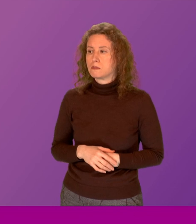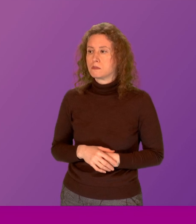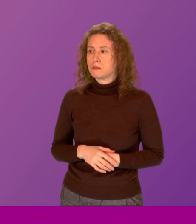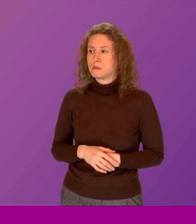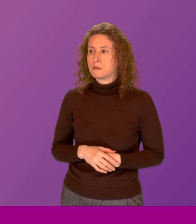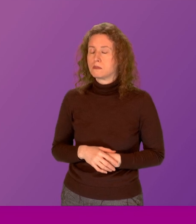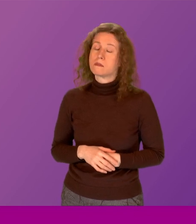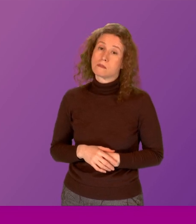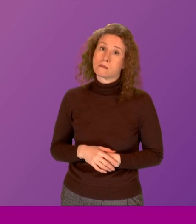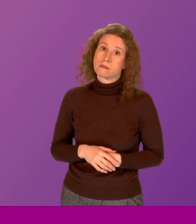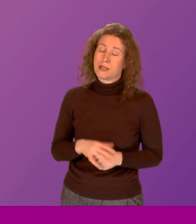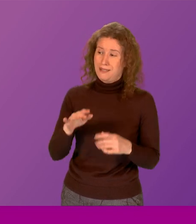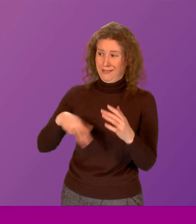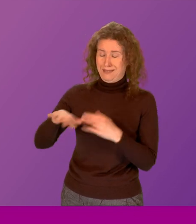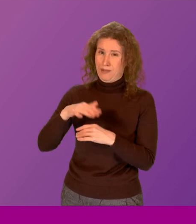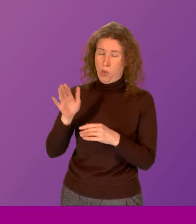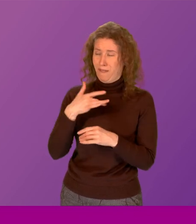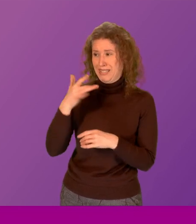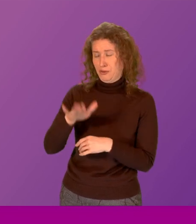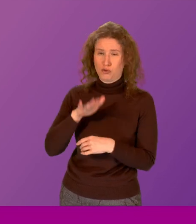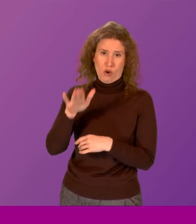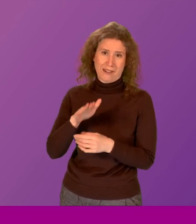Even SNP members are feeling sorry for the First Minister. Let us hear Mr Sarwar.